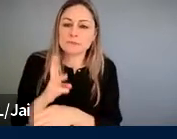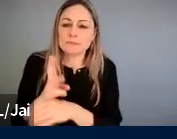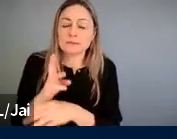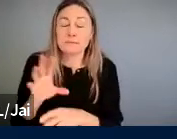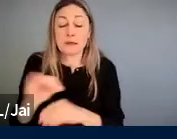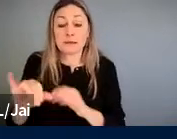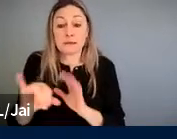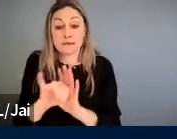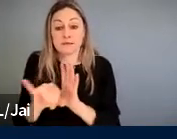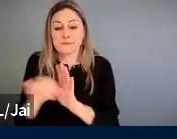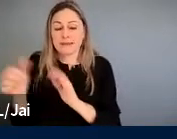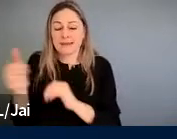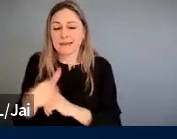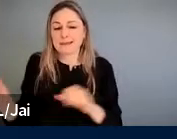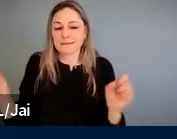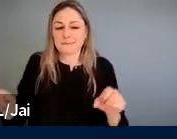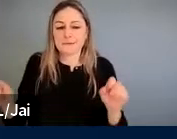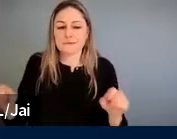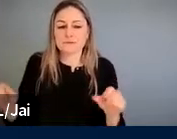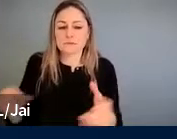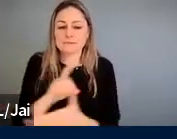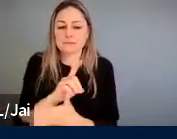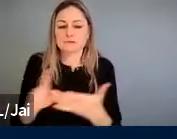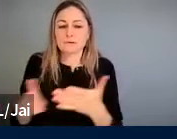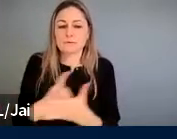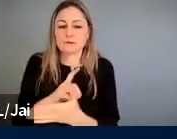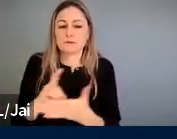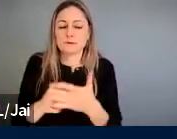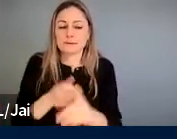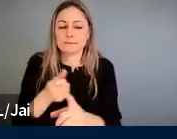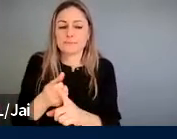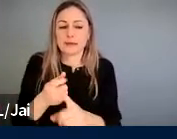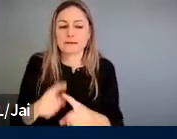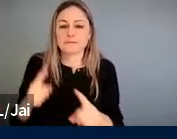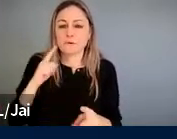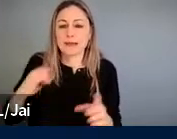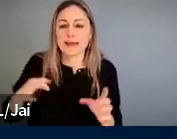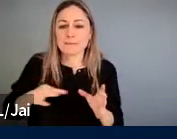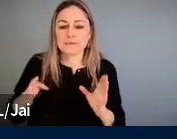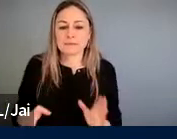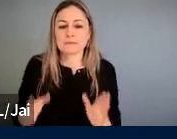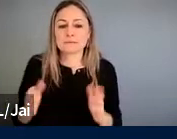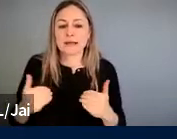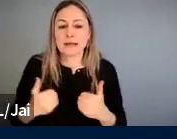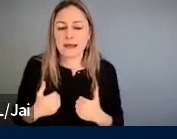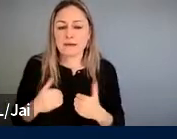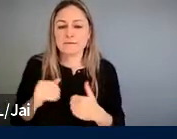any potential discriminatory impact on applicants' employees with disabilities. Our bodies are all